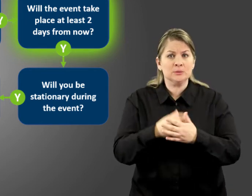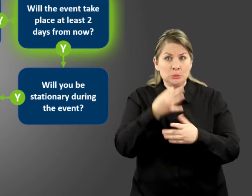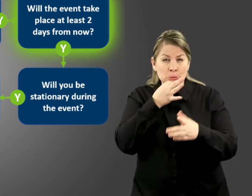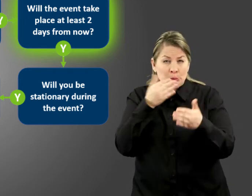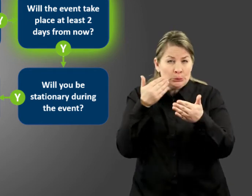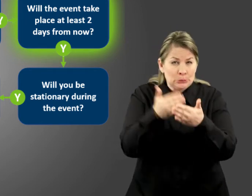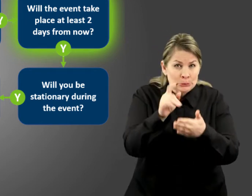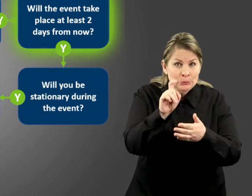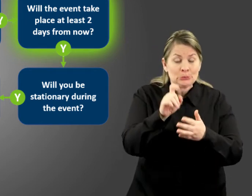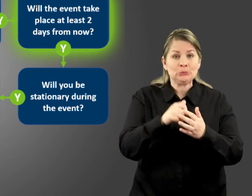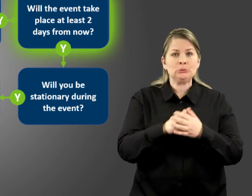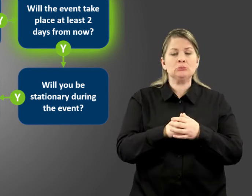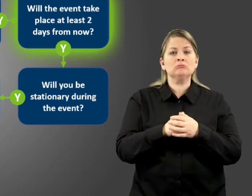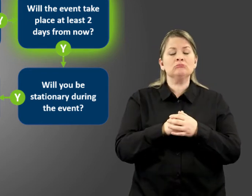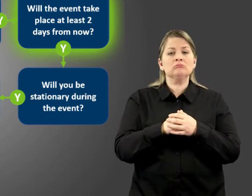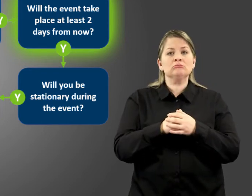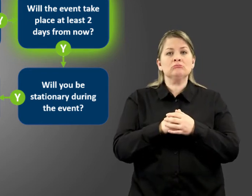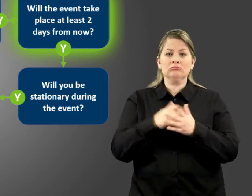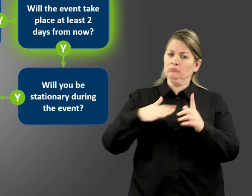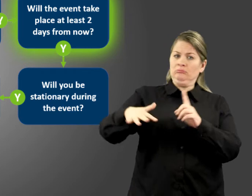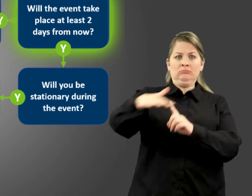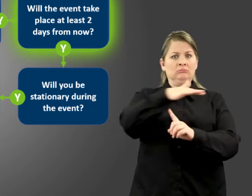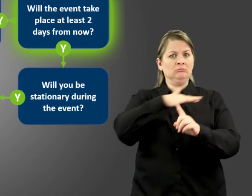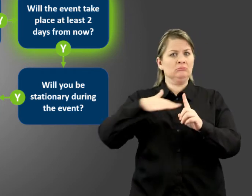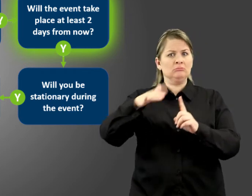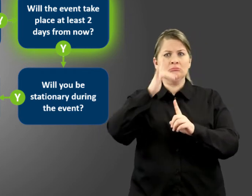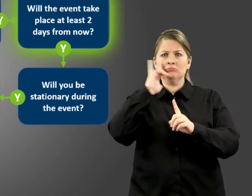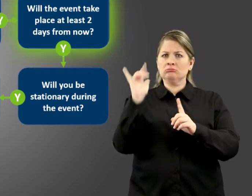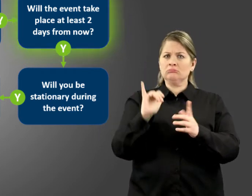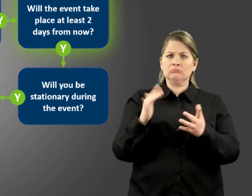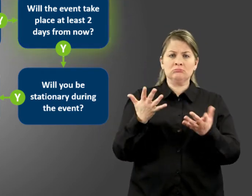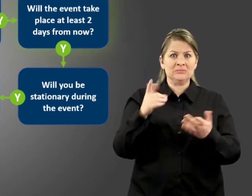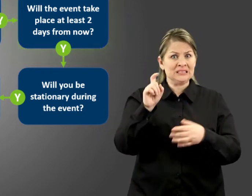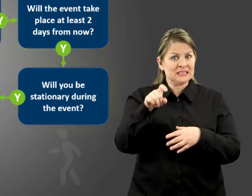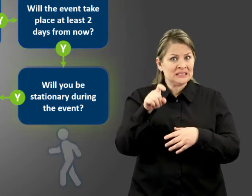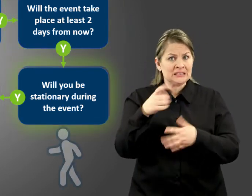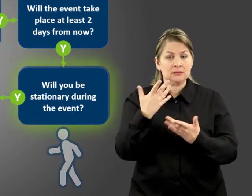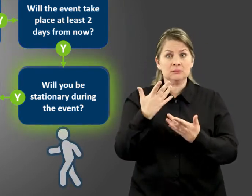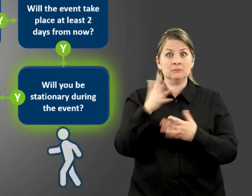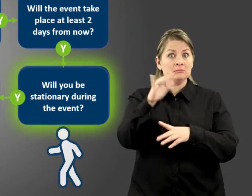The purpose and setting of that communication.